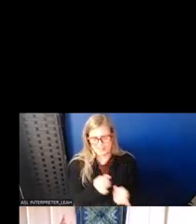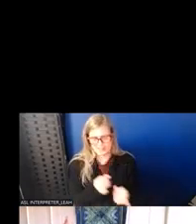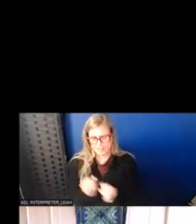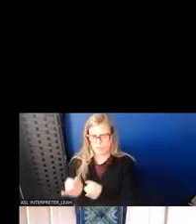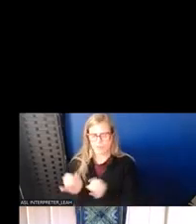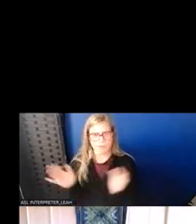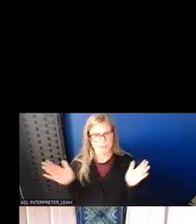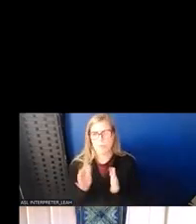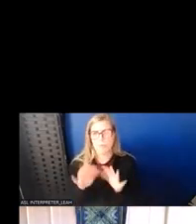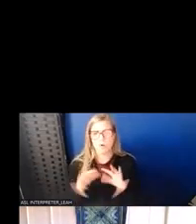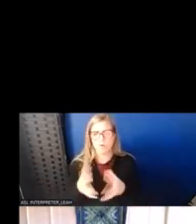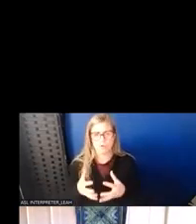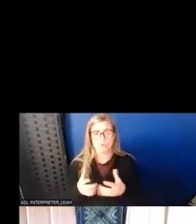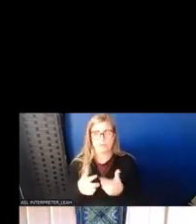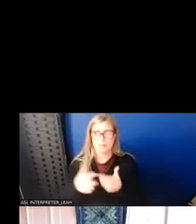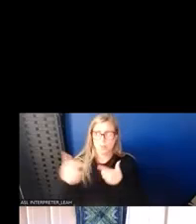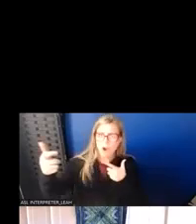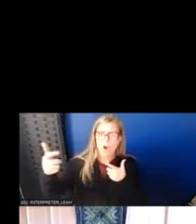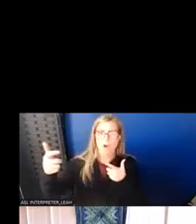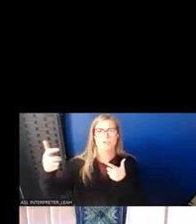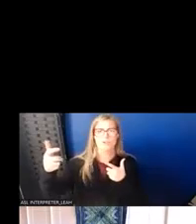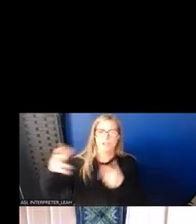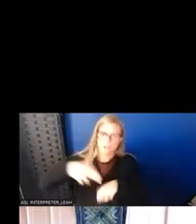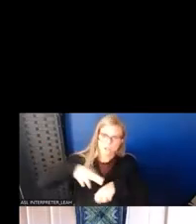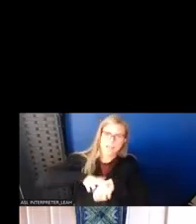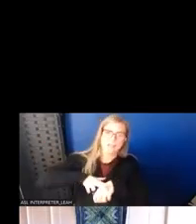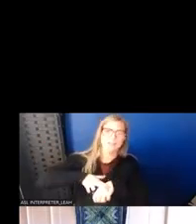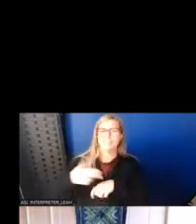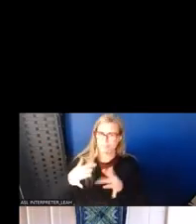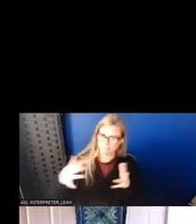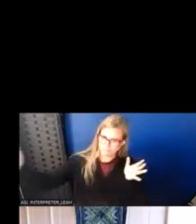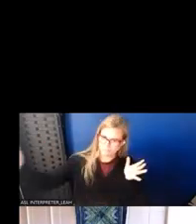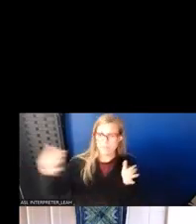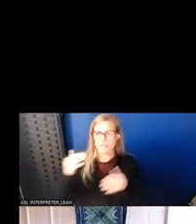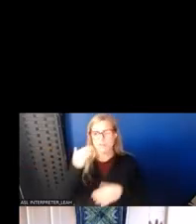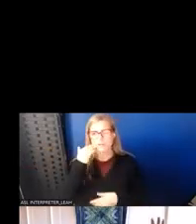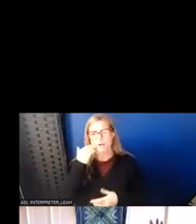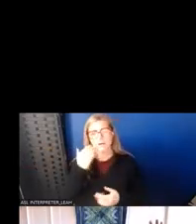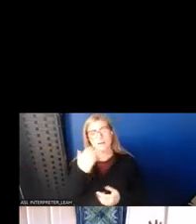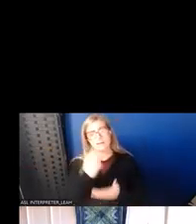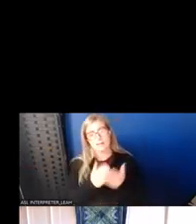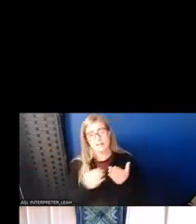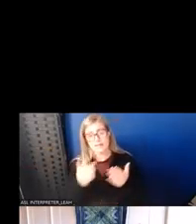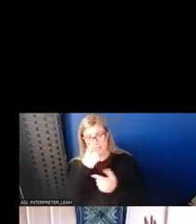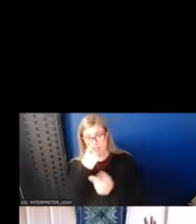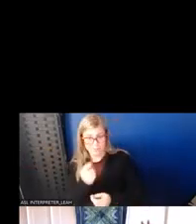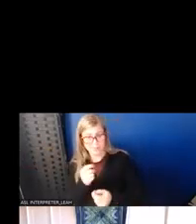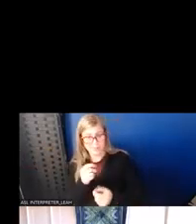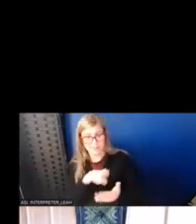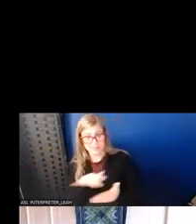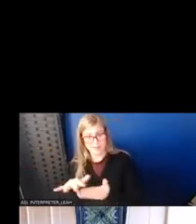states. And understanding that some of the things that we're interested in studying are happening across different levels of social scale